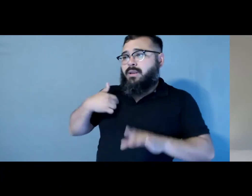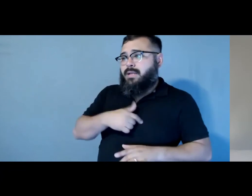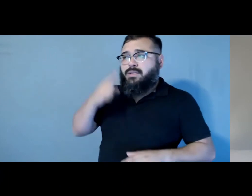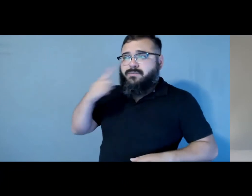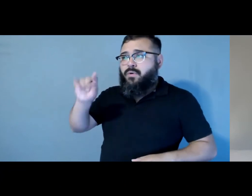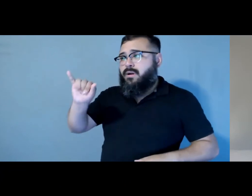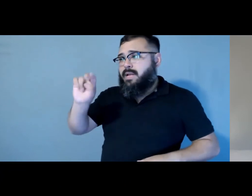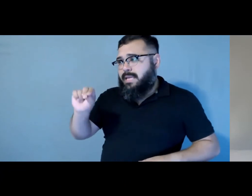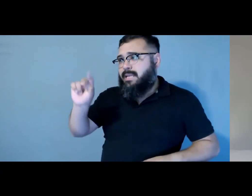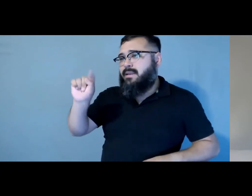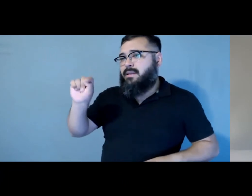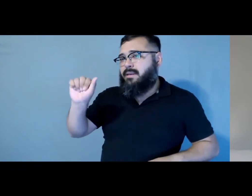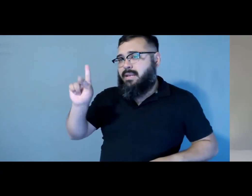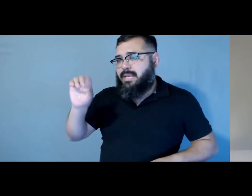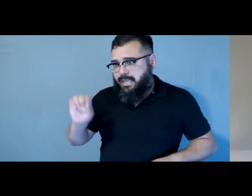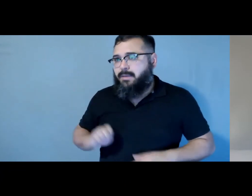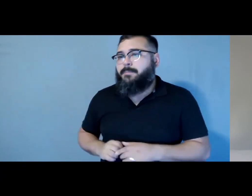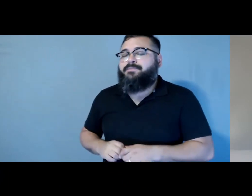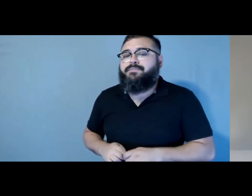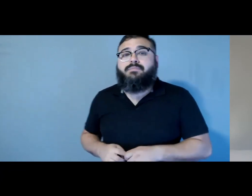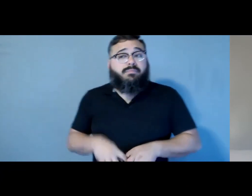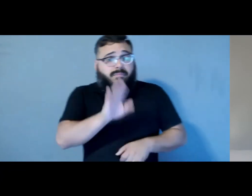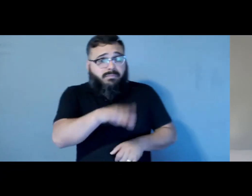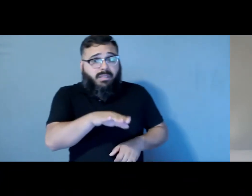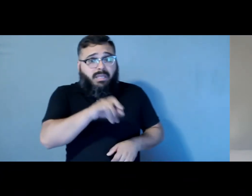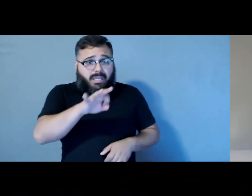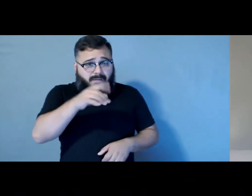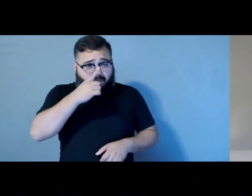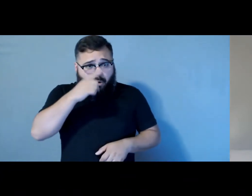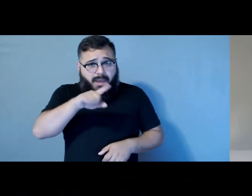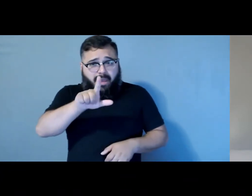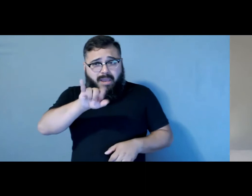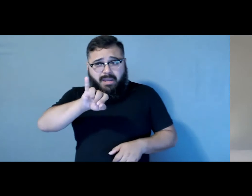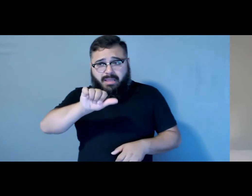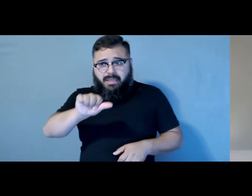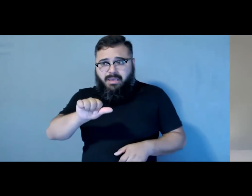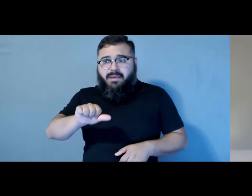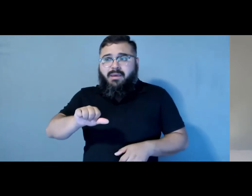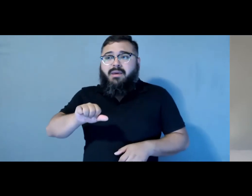[Edie] If you could, if you could go, Lia to the, click on the thing that says Dismissed